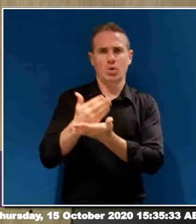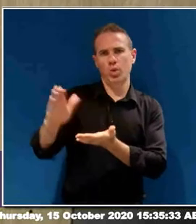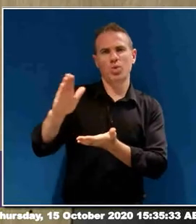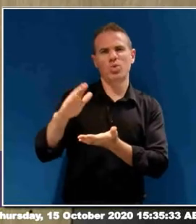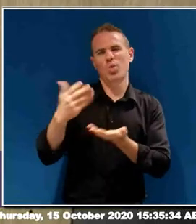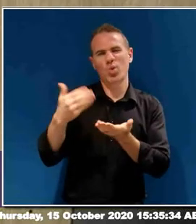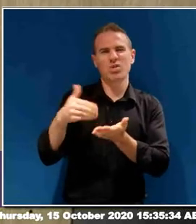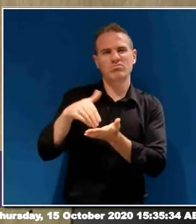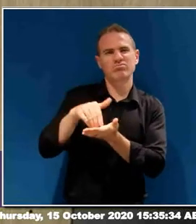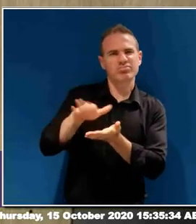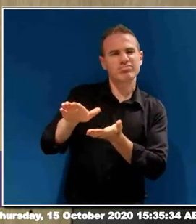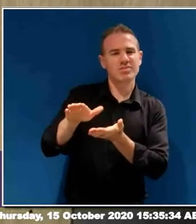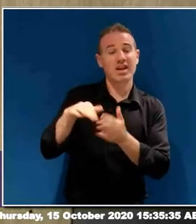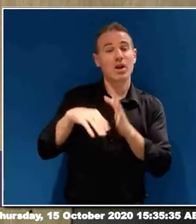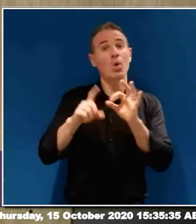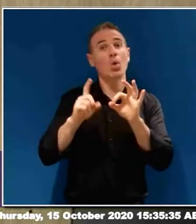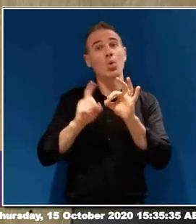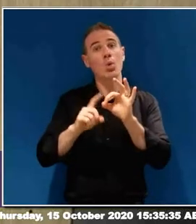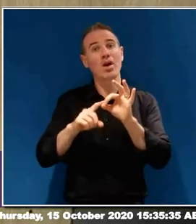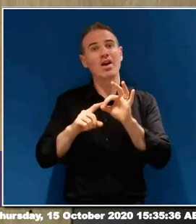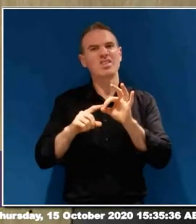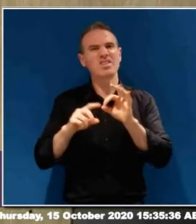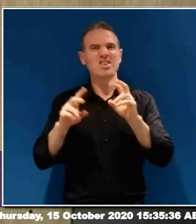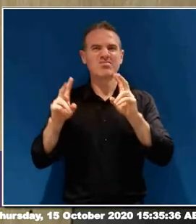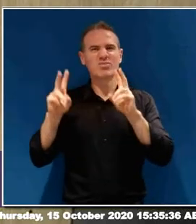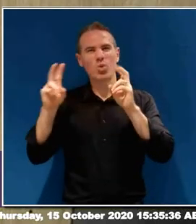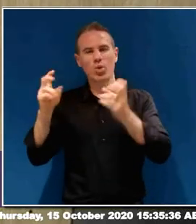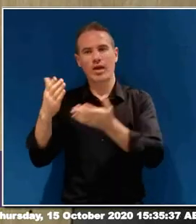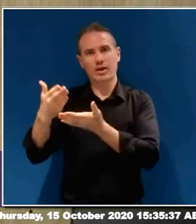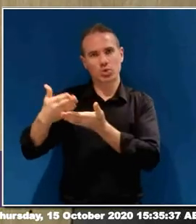some other States call it "expulsion".